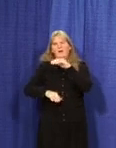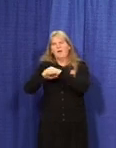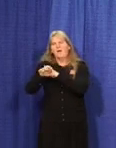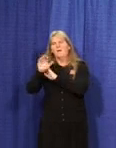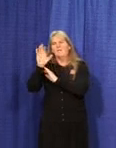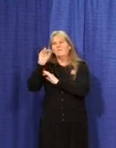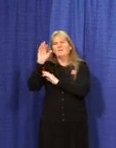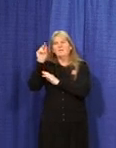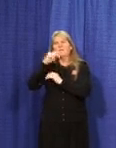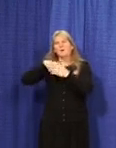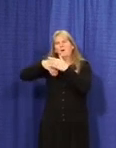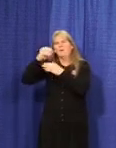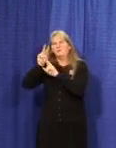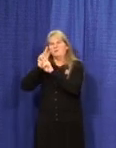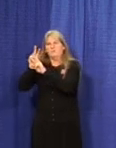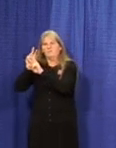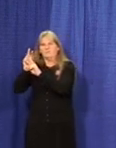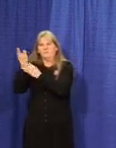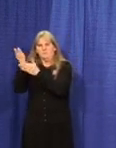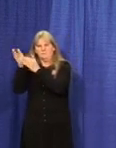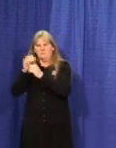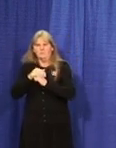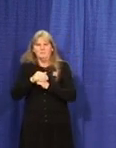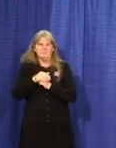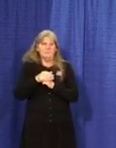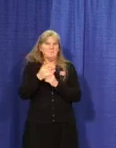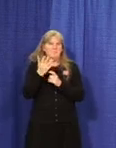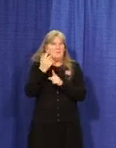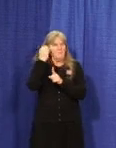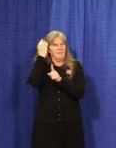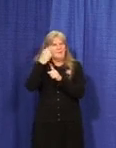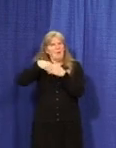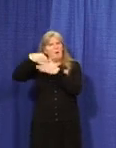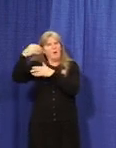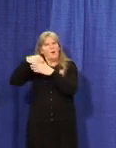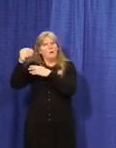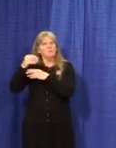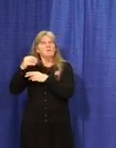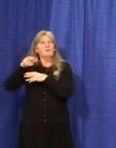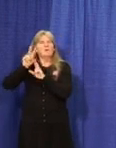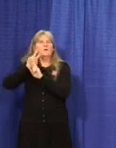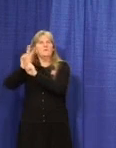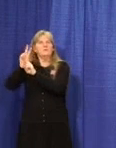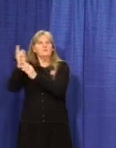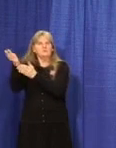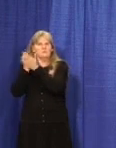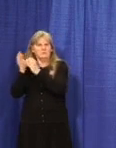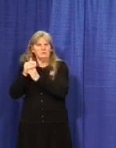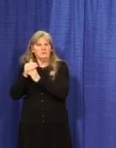service. Consider holding a service outdoors, physical distancing can be easier if there is more